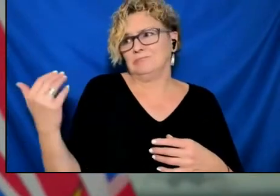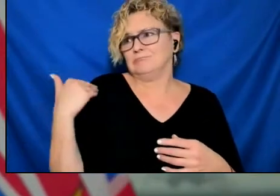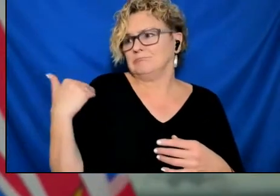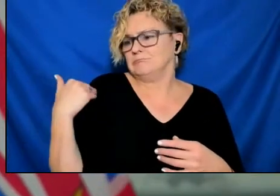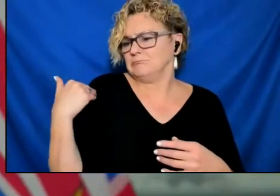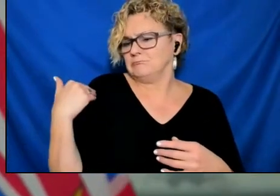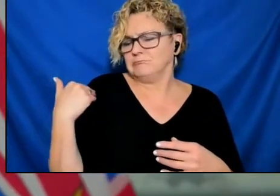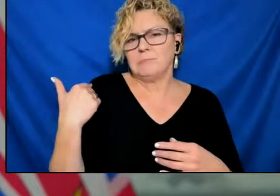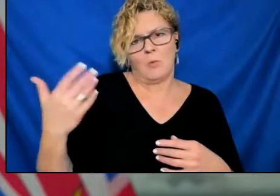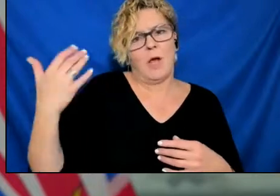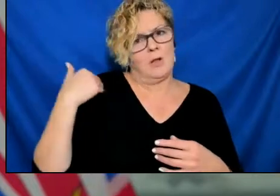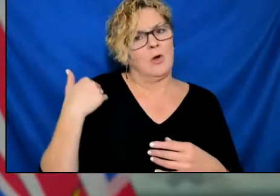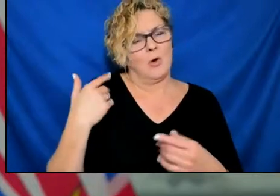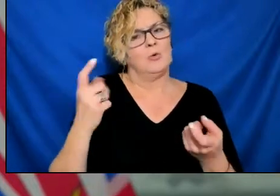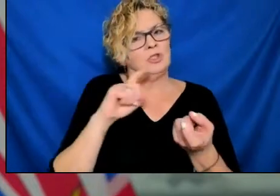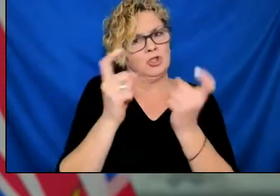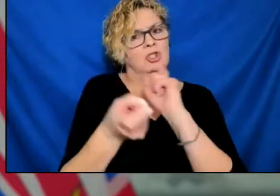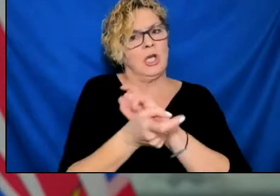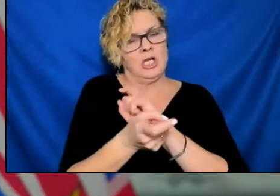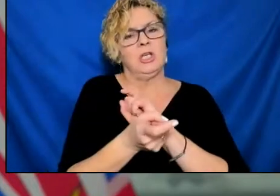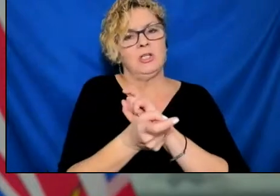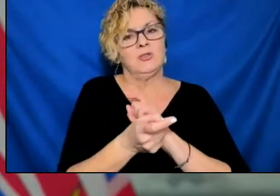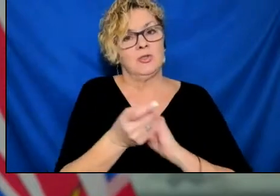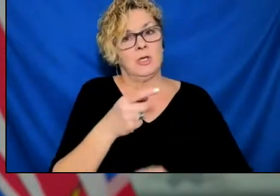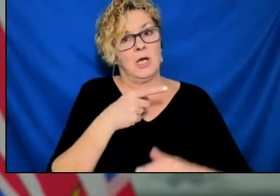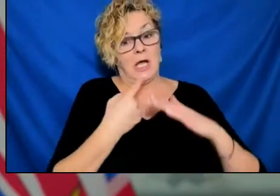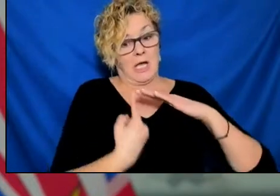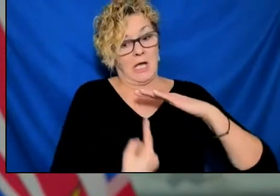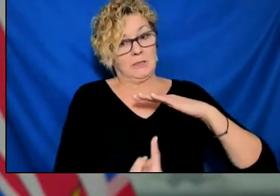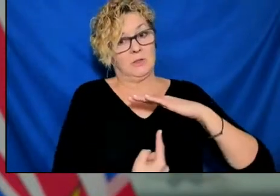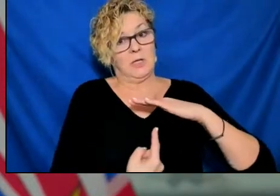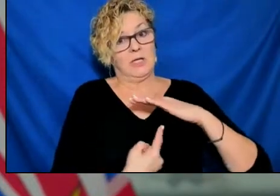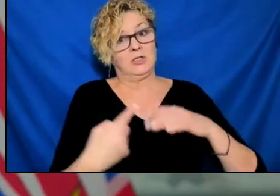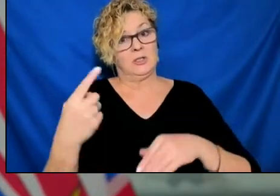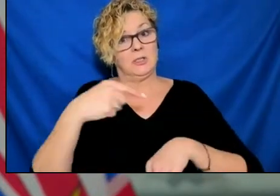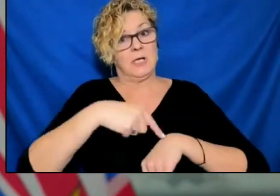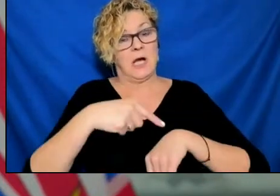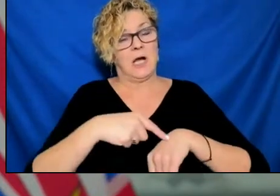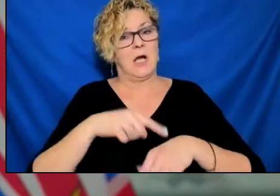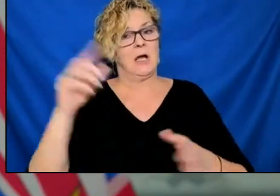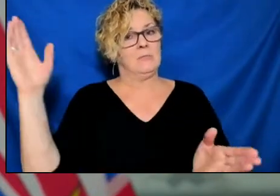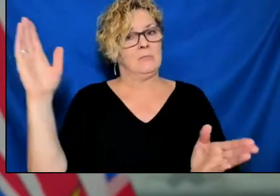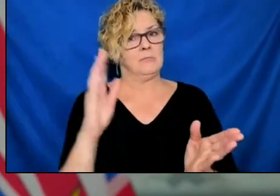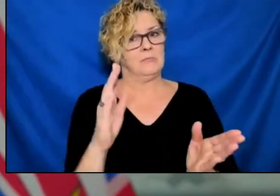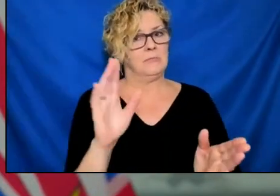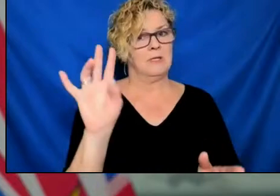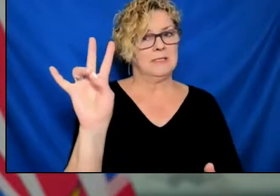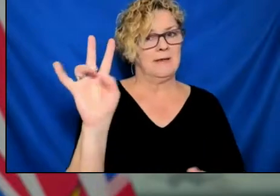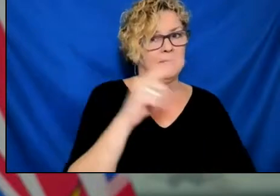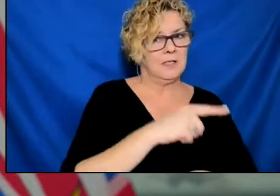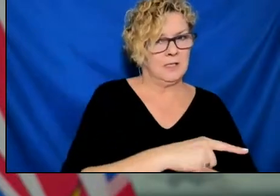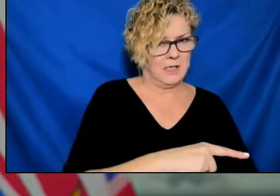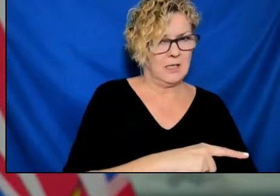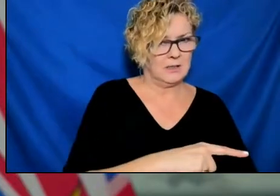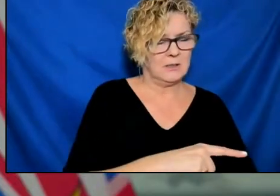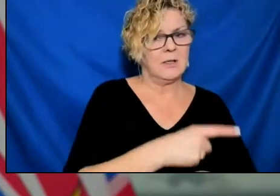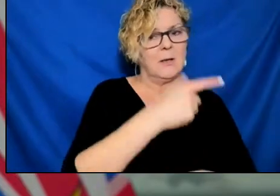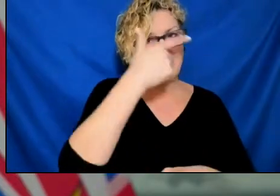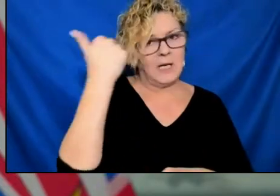vaccination status, So we had changed to seven days quite some time ago. We shared that information with our colleagues